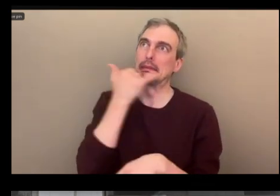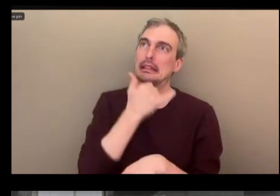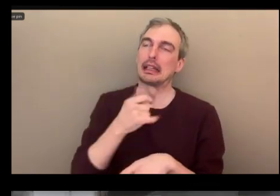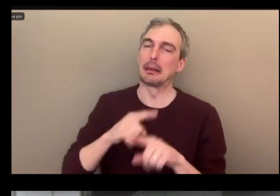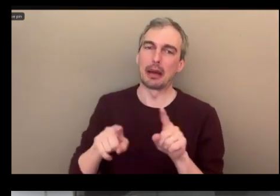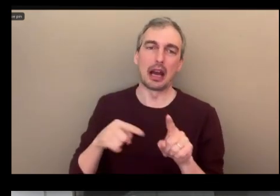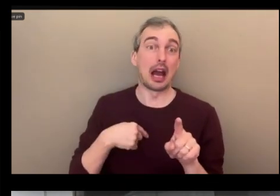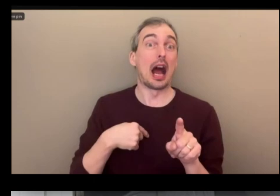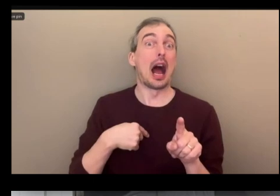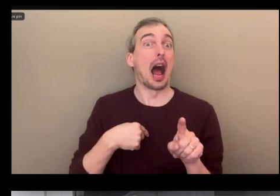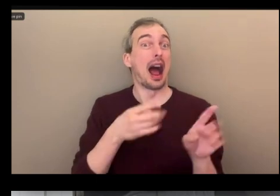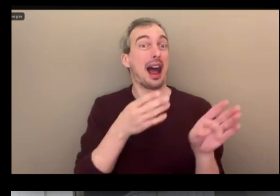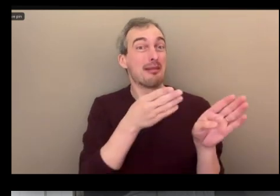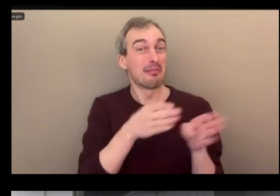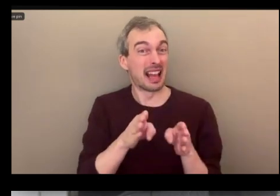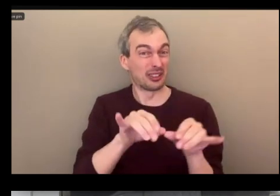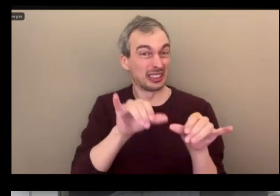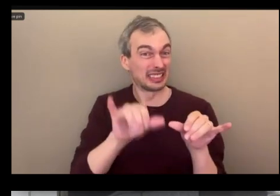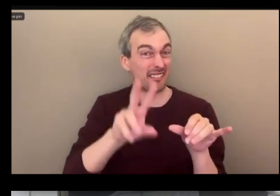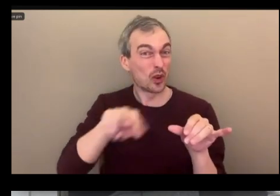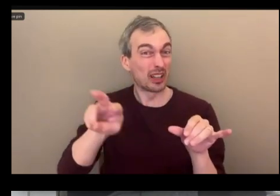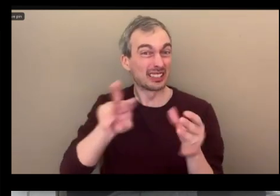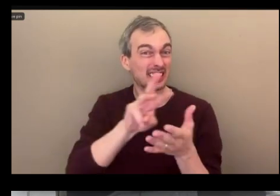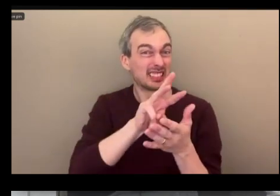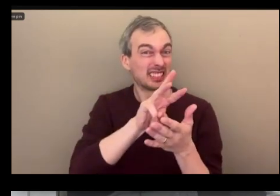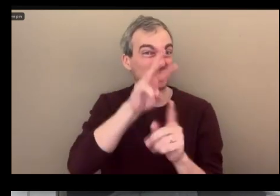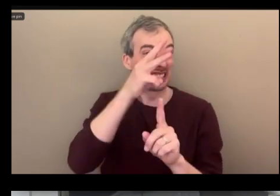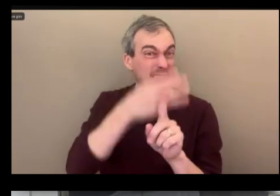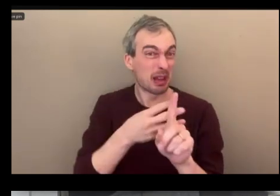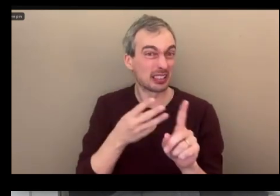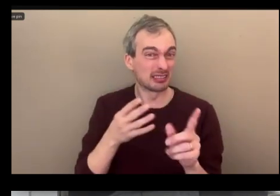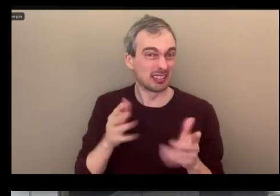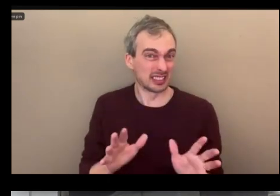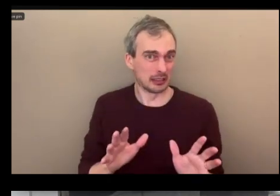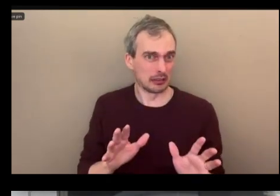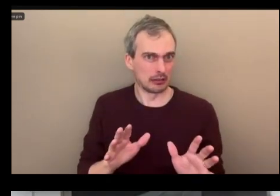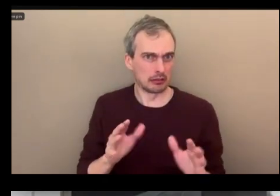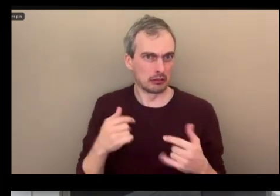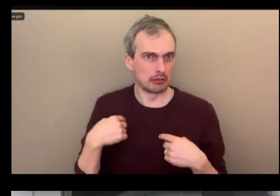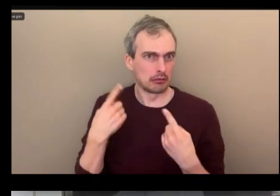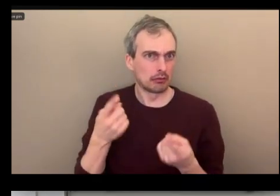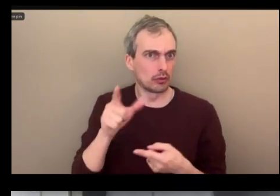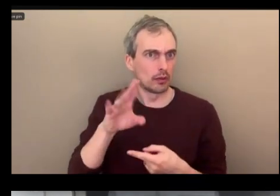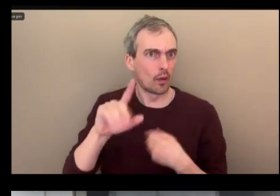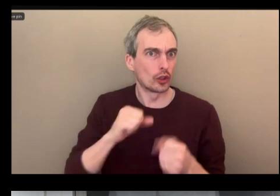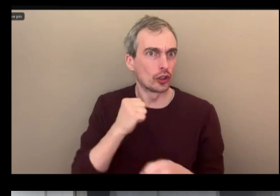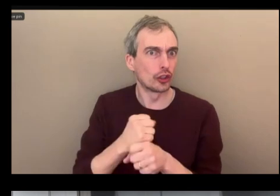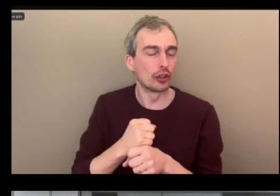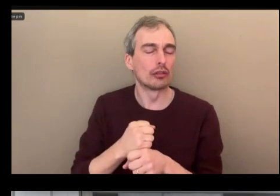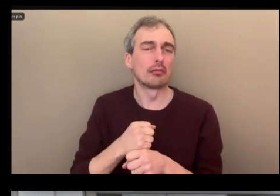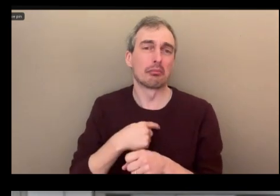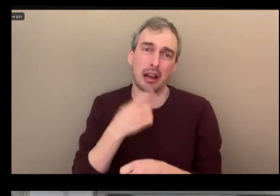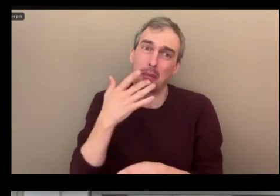But I've been really fortunate to have such a great career at Verizon that's been motivating, giving me a lot of different opportunities.